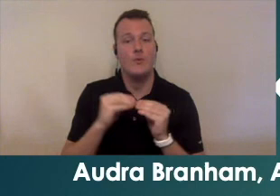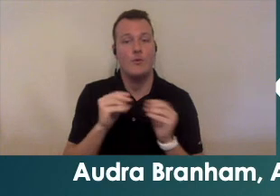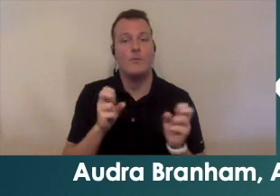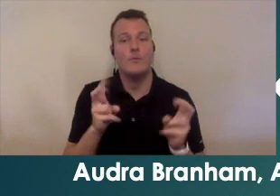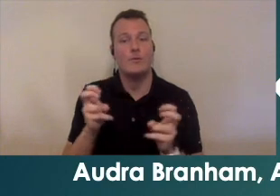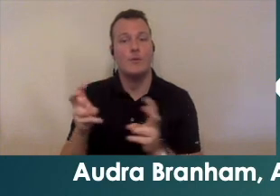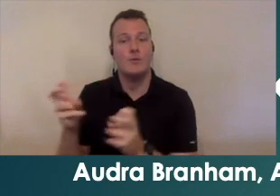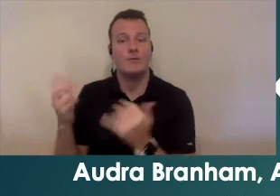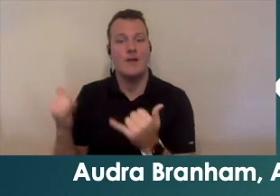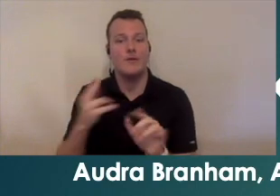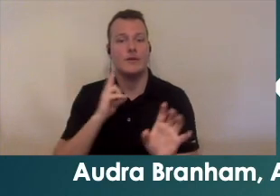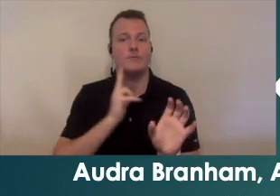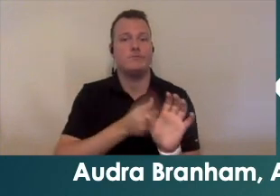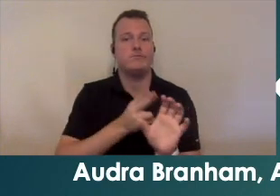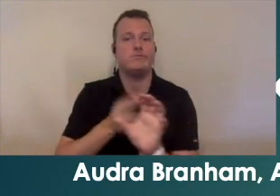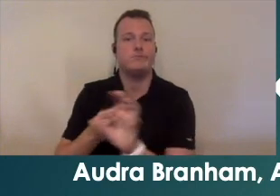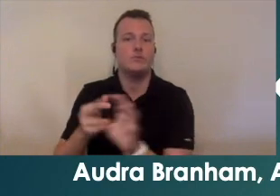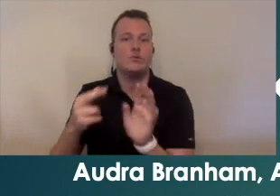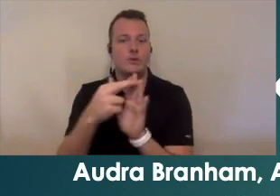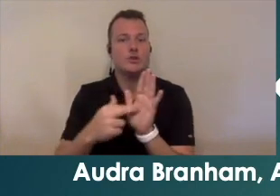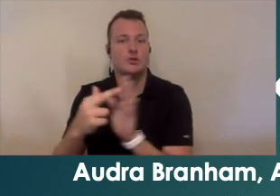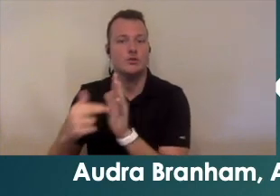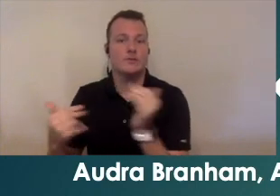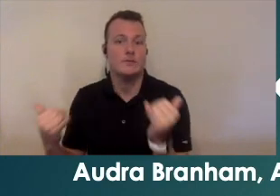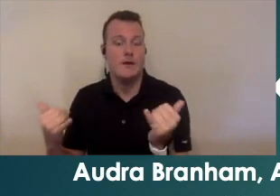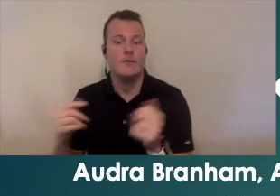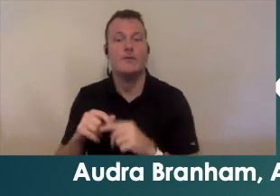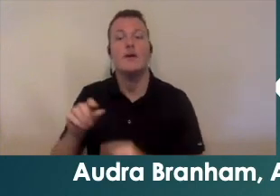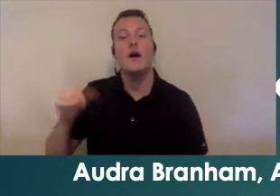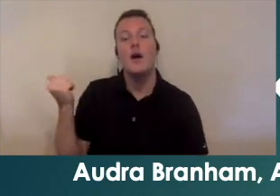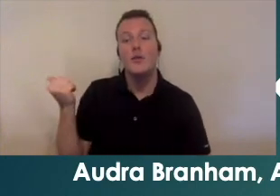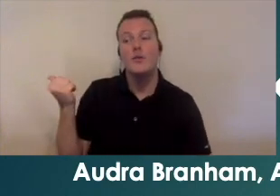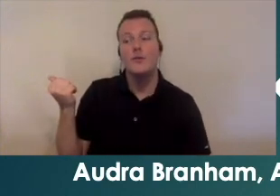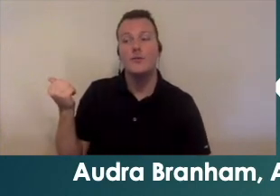right now that you can register for immediately. And the others have the time